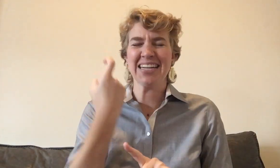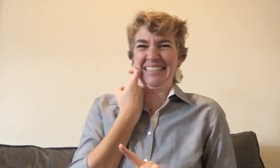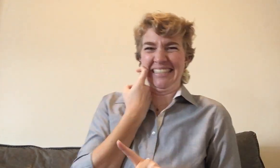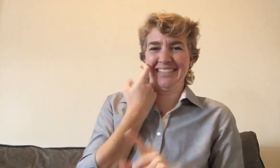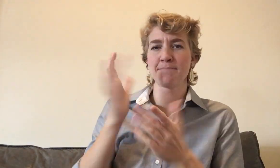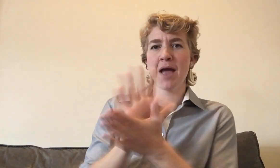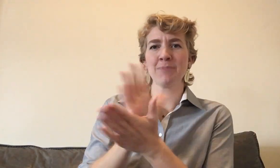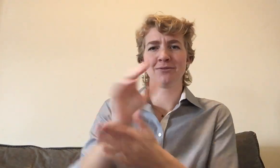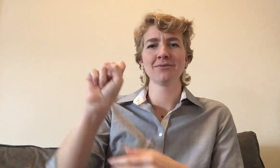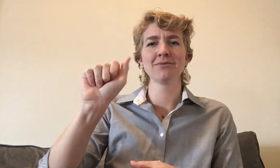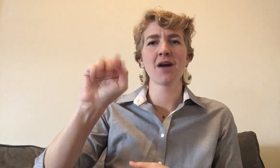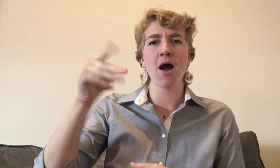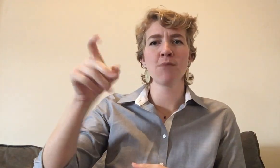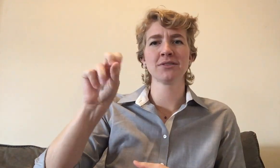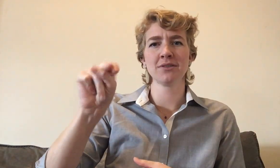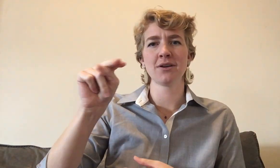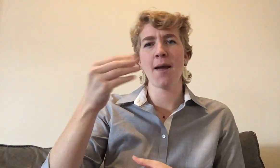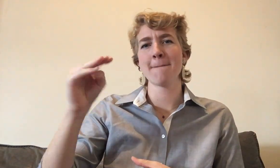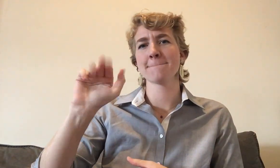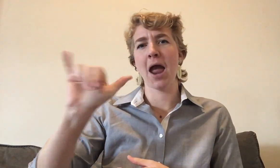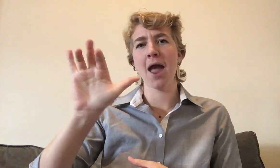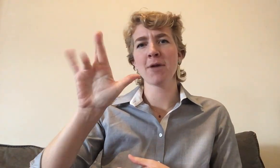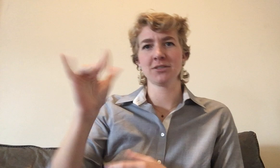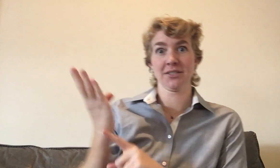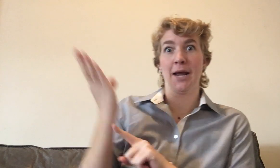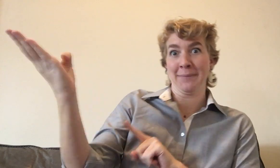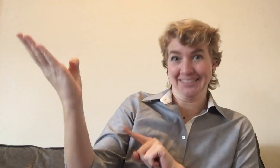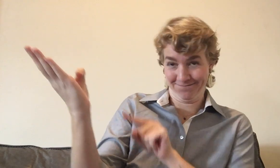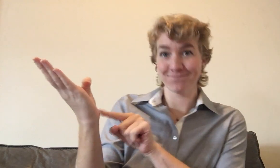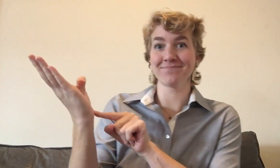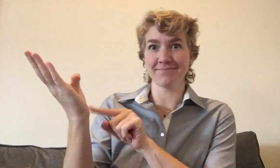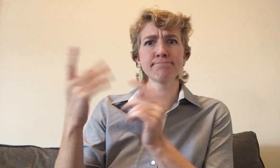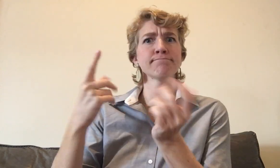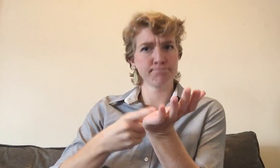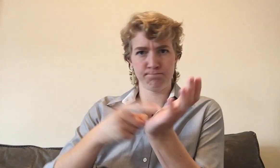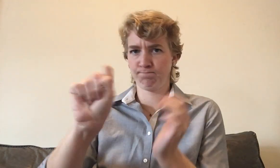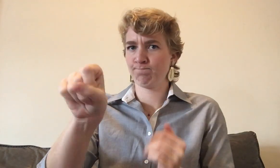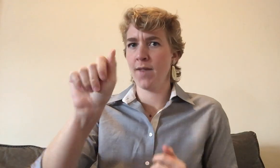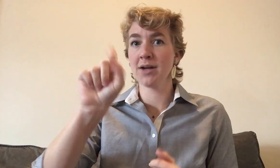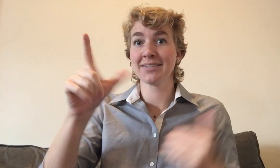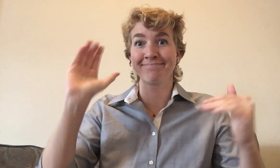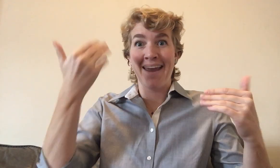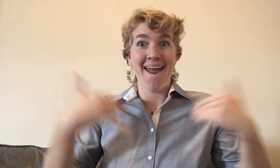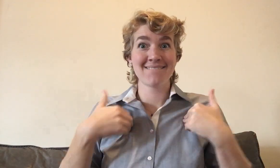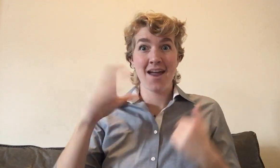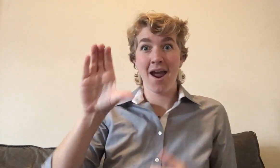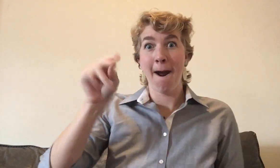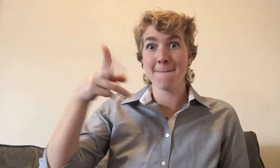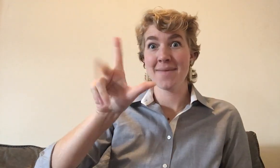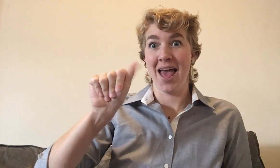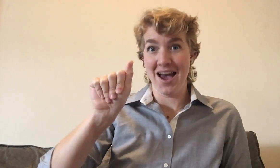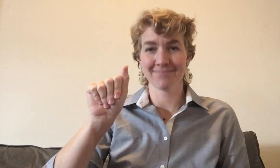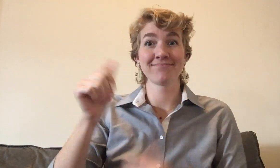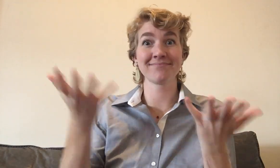But, a recent paper, Sampson & Mayberry (submitted) argued that there is an overt copula,